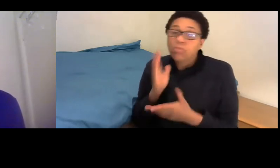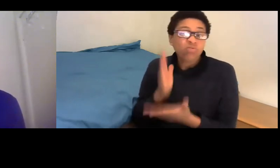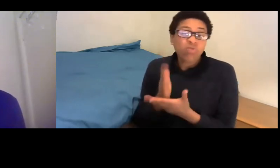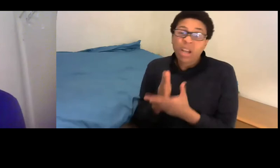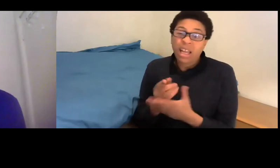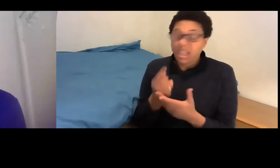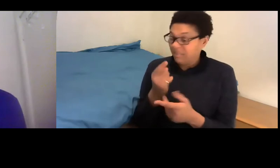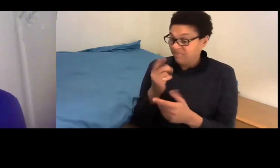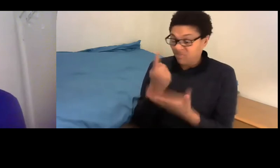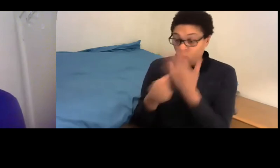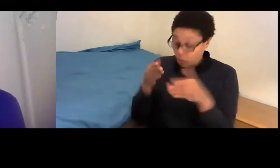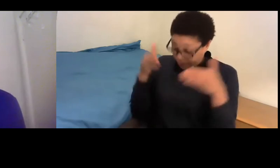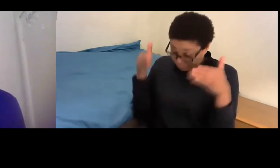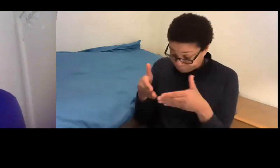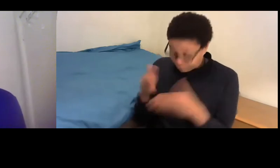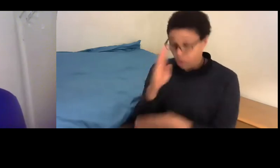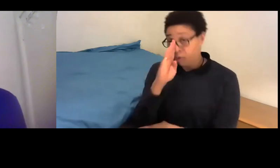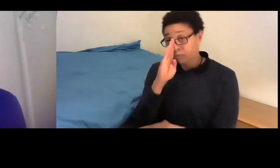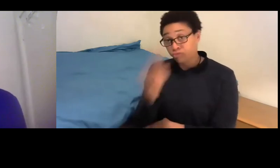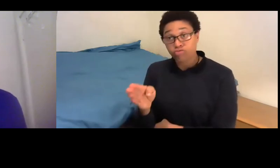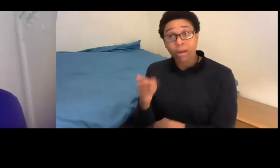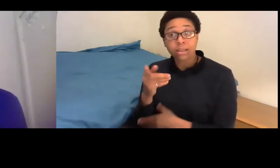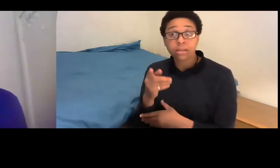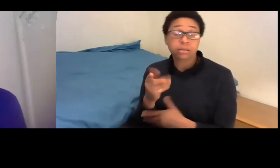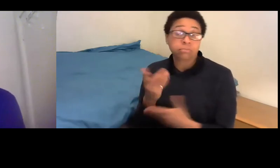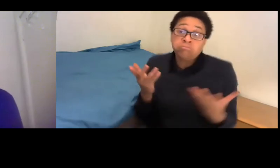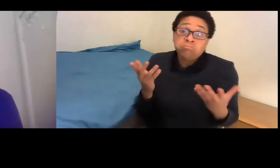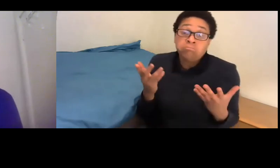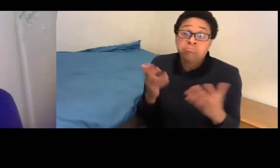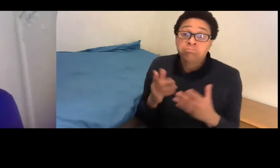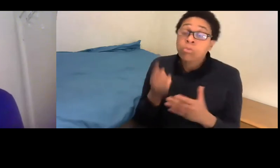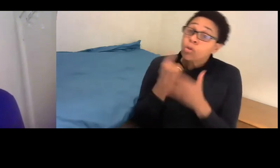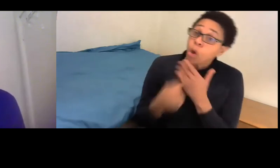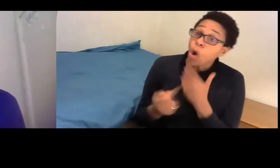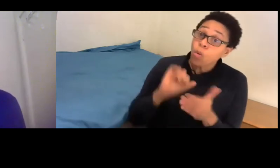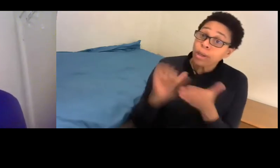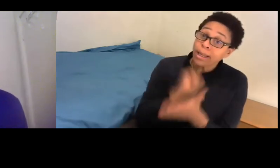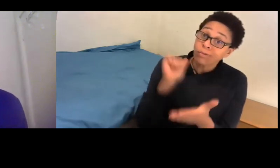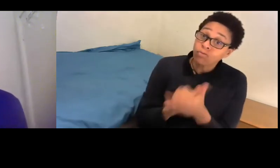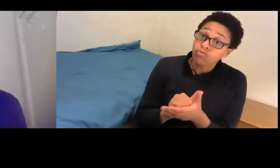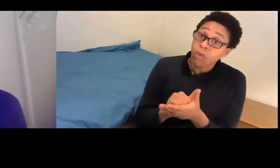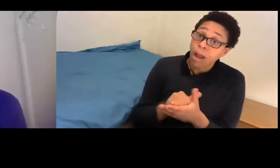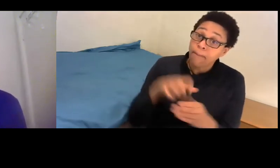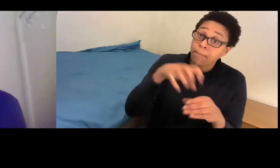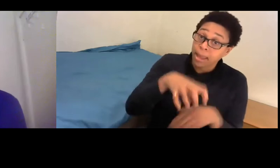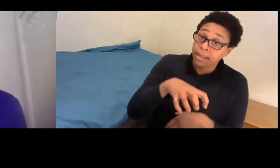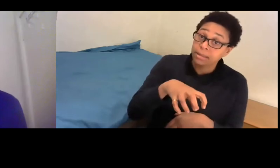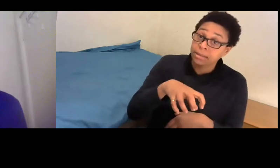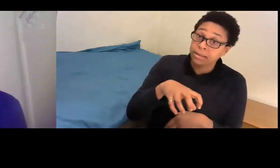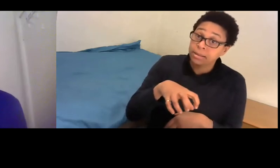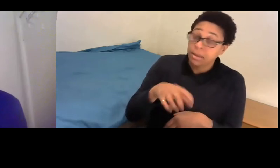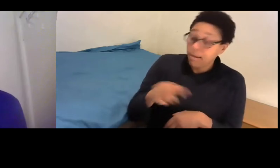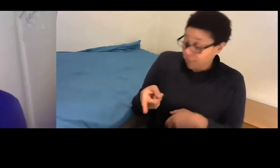only lawful place for a penis was in the vagina of the body